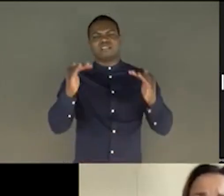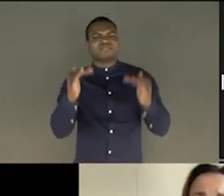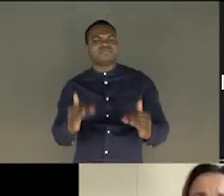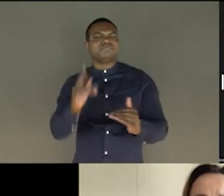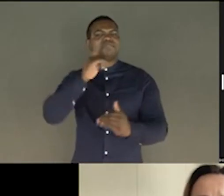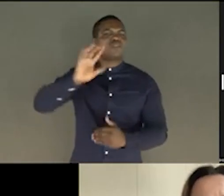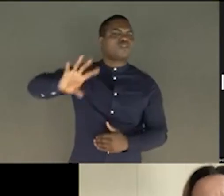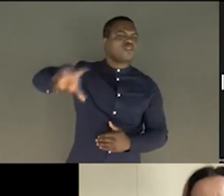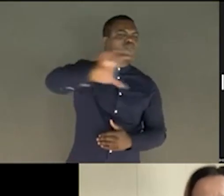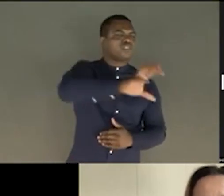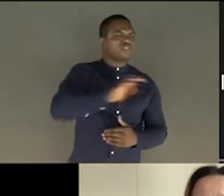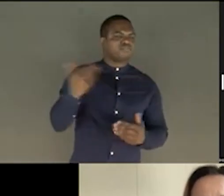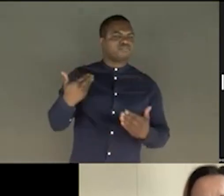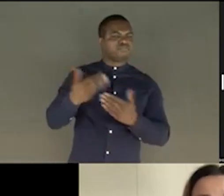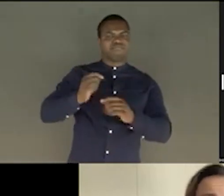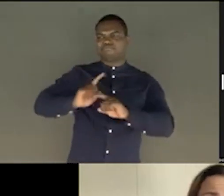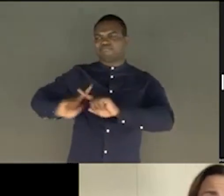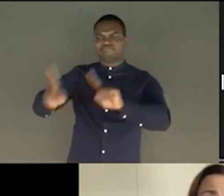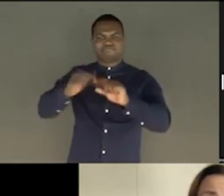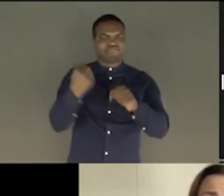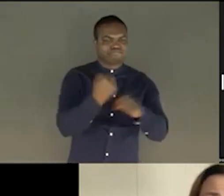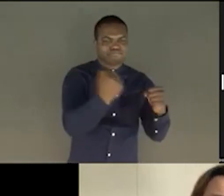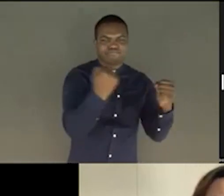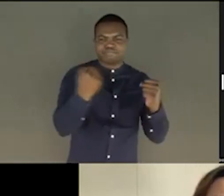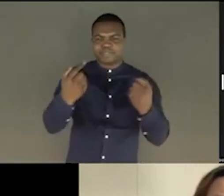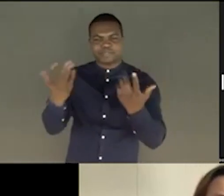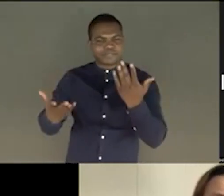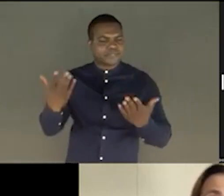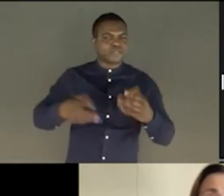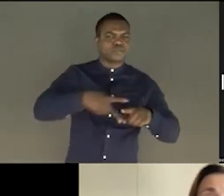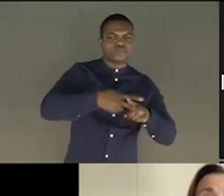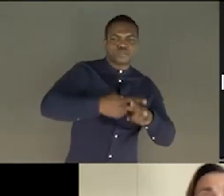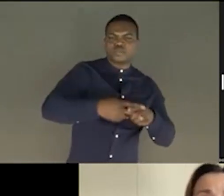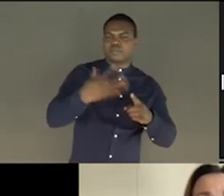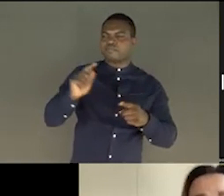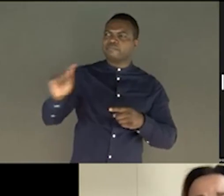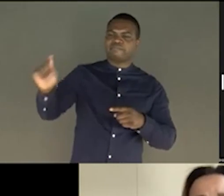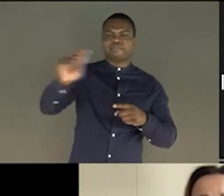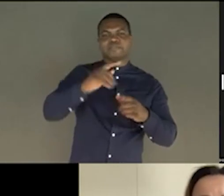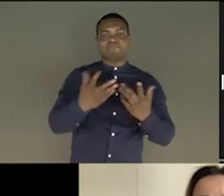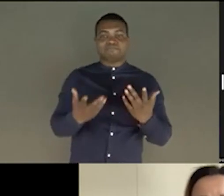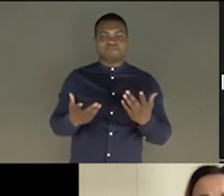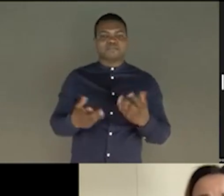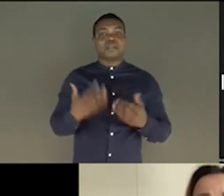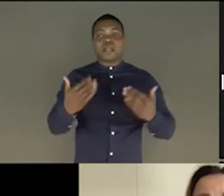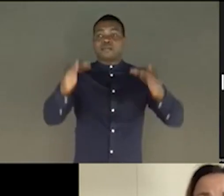So if information overload cannot be solved through structure, how do we cater for the needs of all users